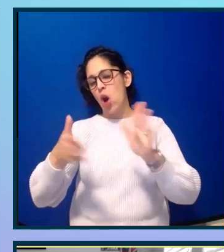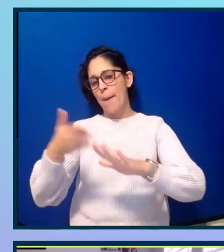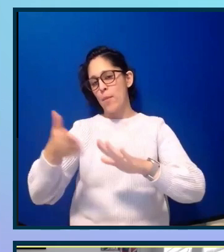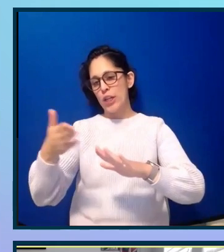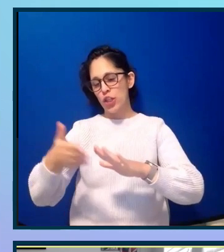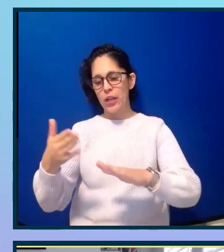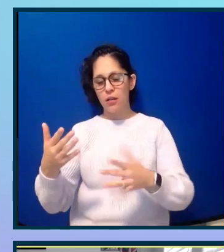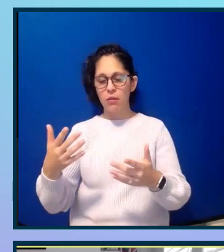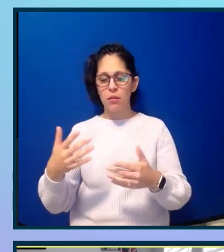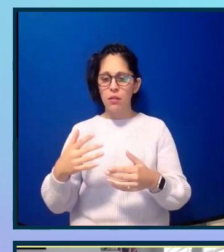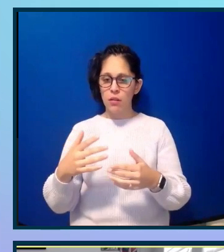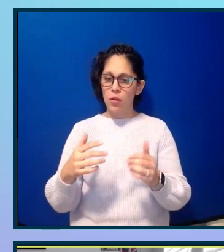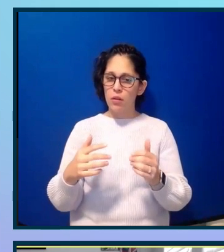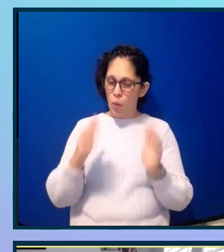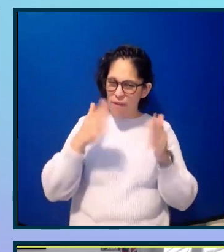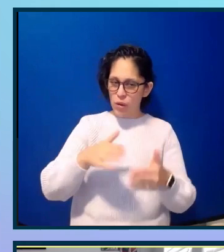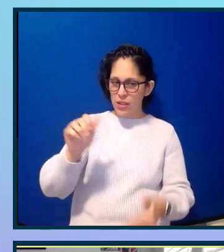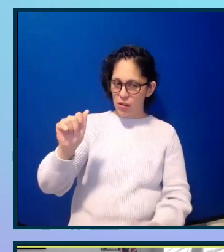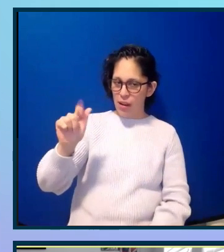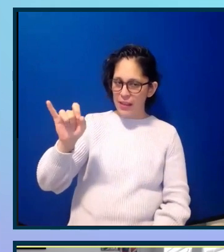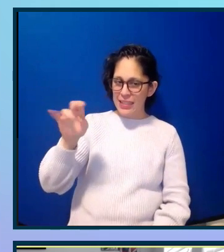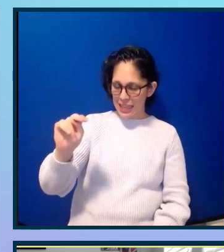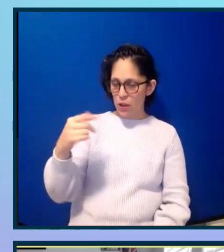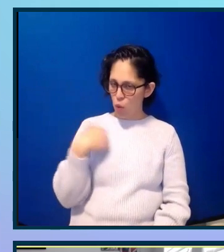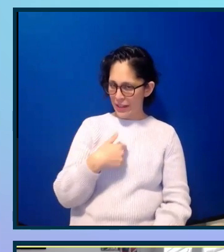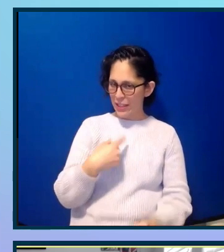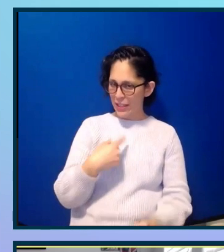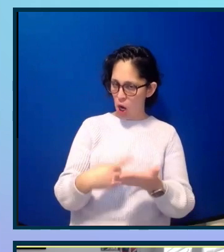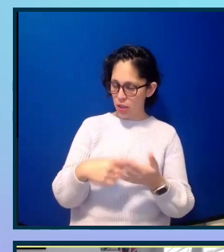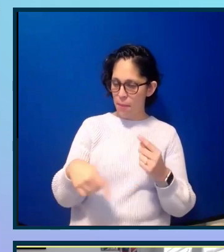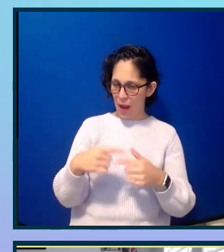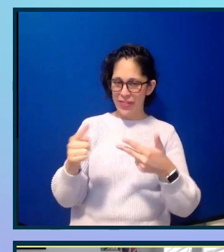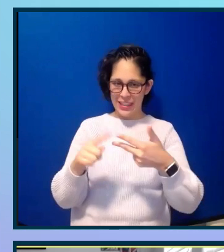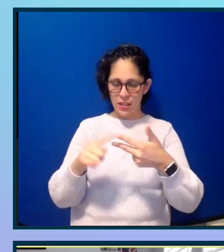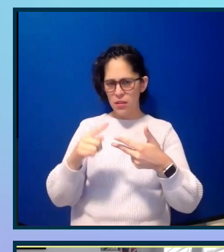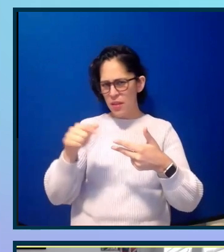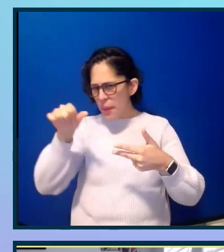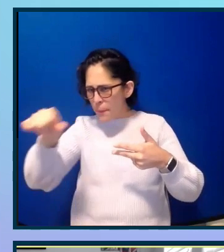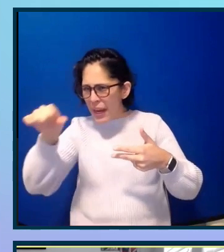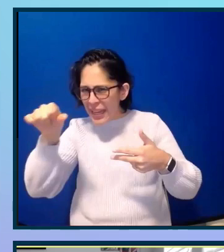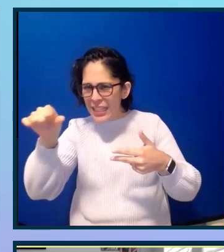when we were talking about Allison. Thinking about our buttons and our interface elements,